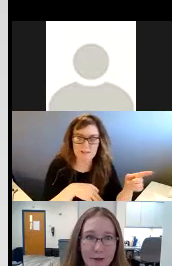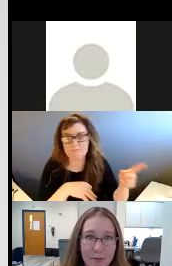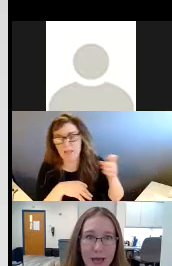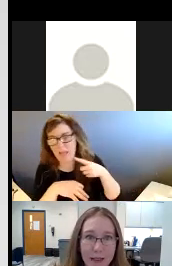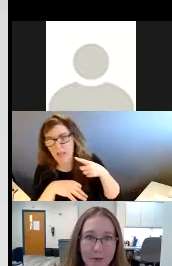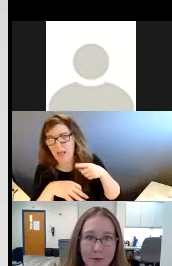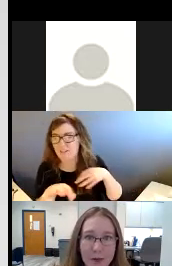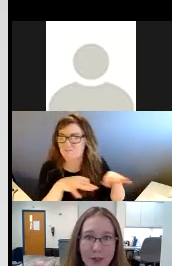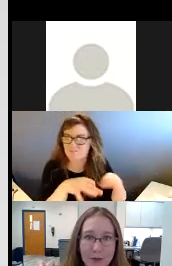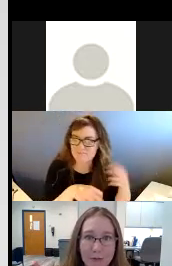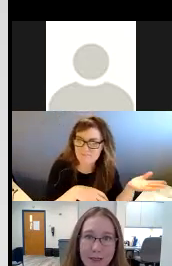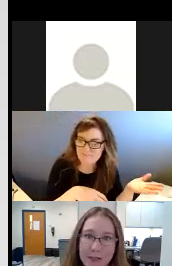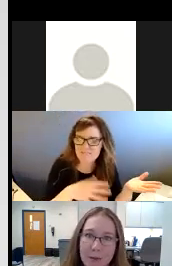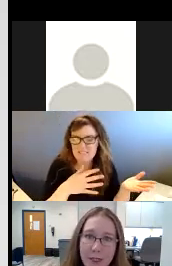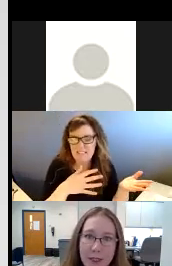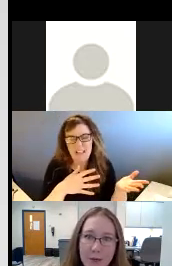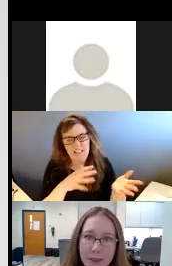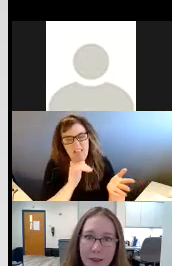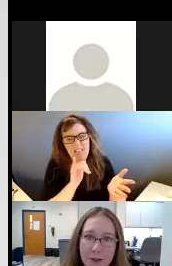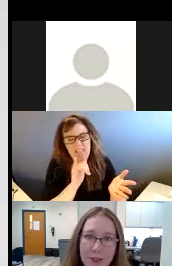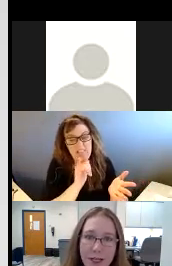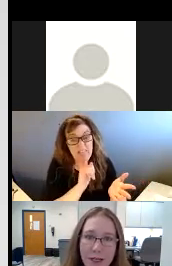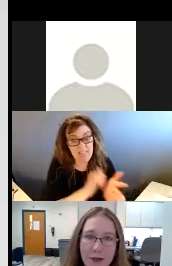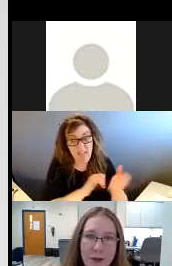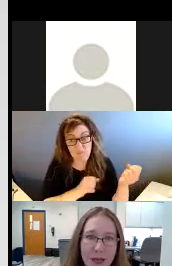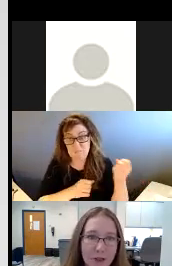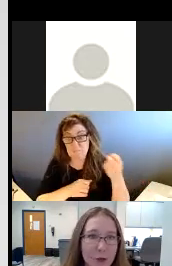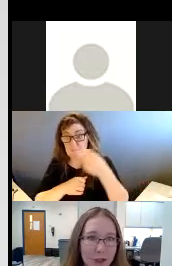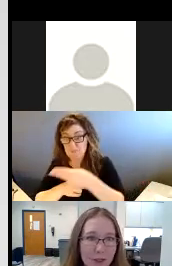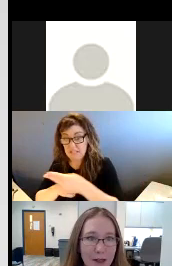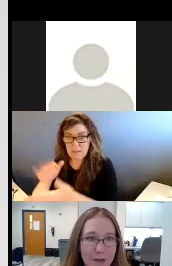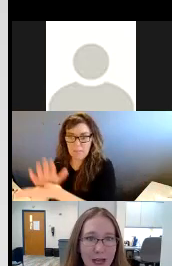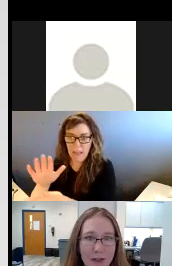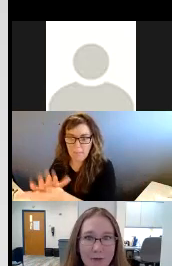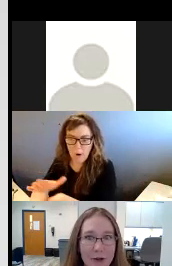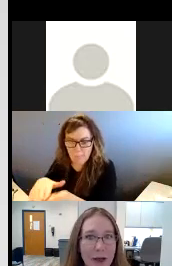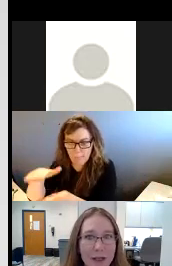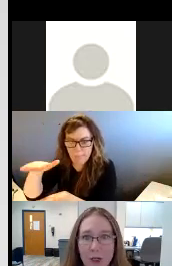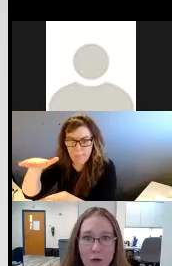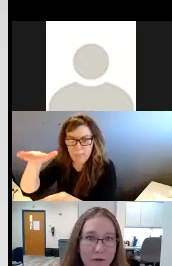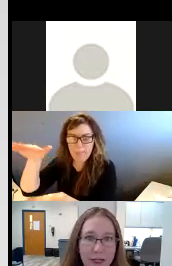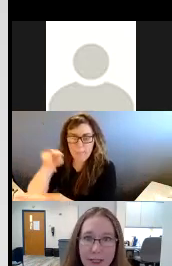AND HAVING QUESTIONS AND HAVING TO GET A HOLD OF US.